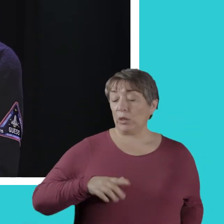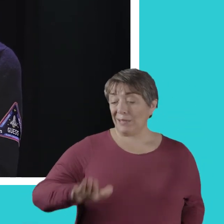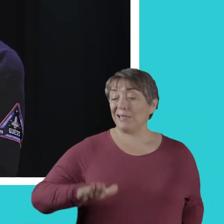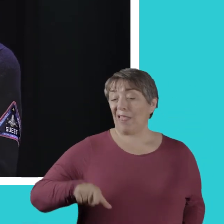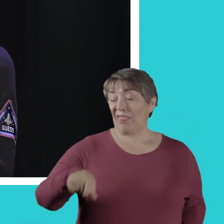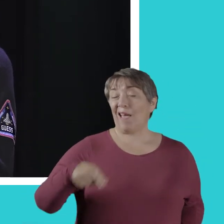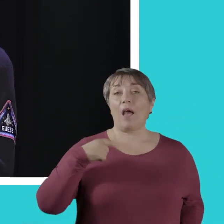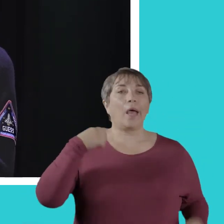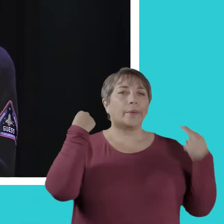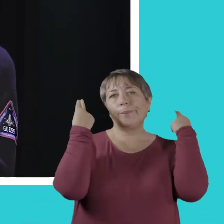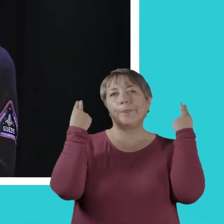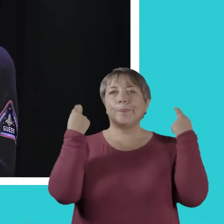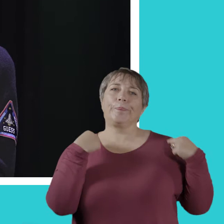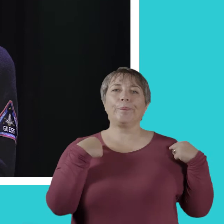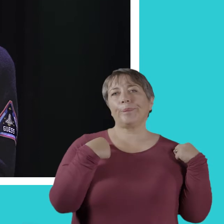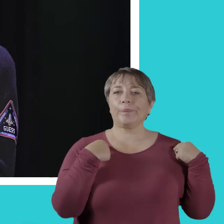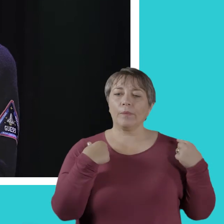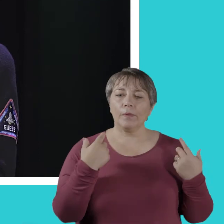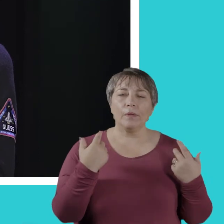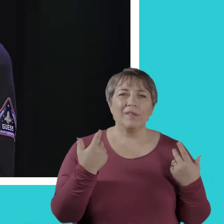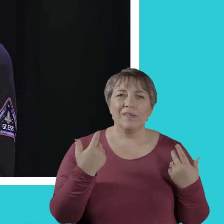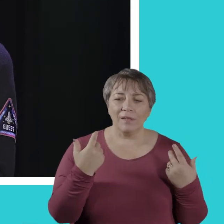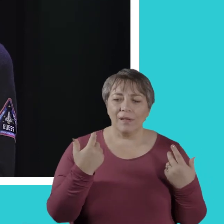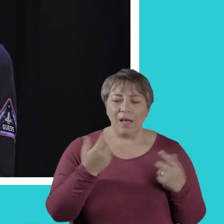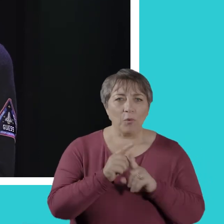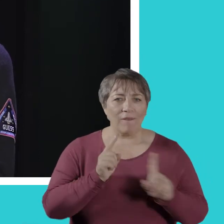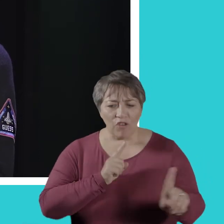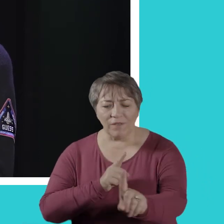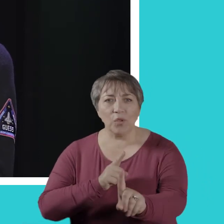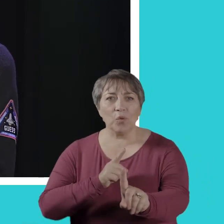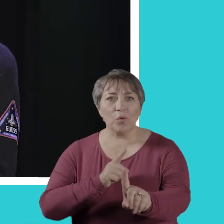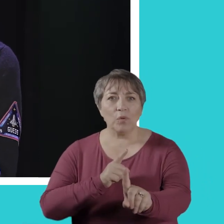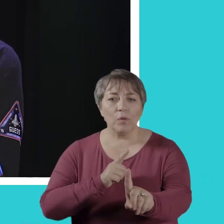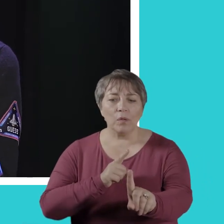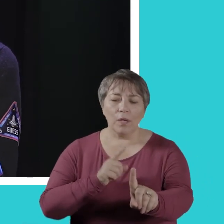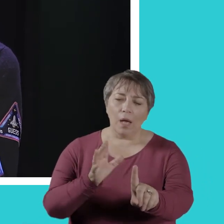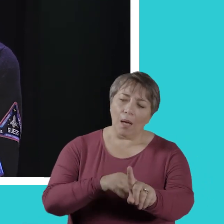I want to be somewhere but say I'm not in front of you but I'm going to bring you forward because